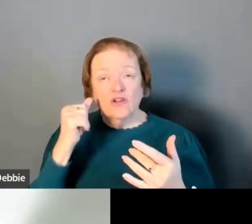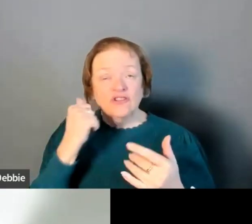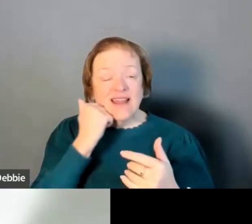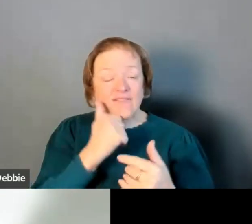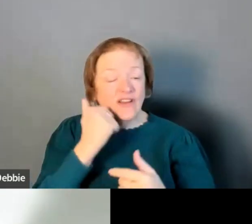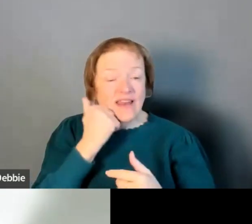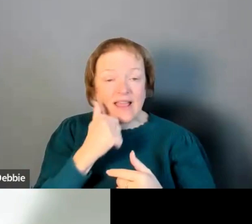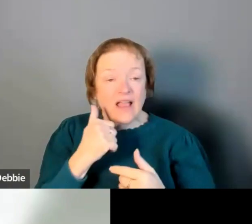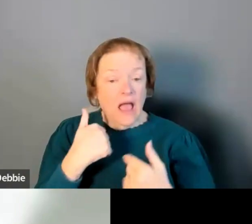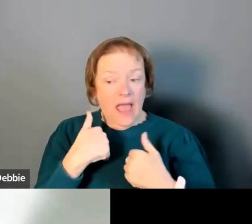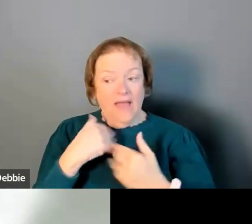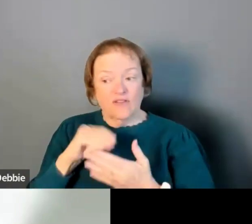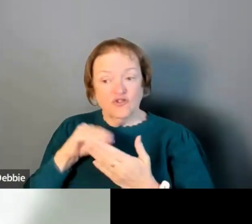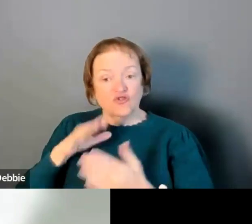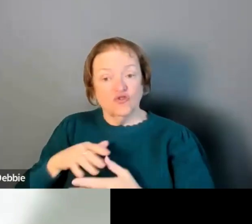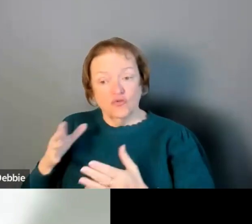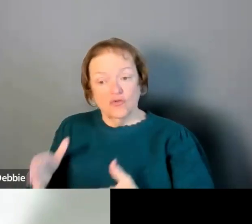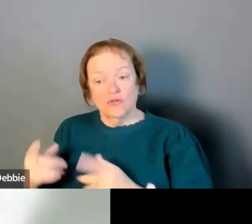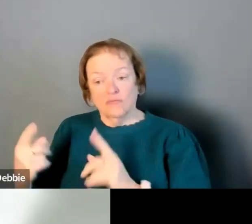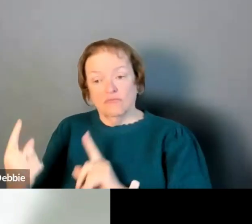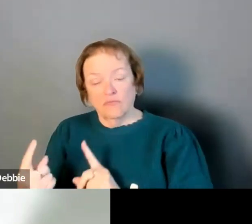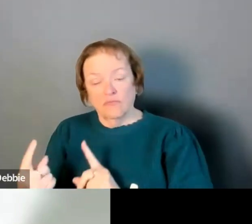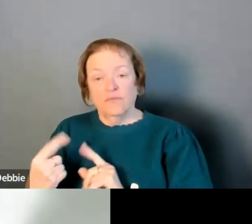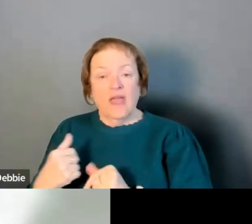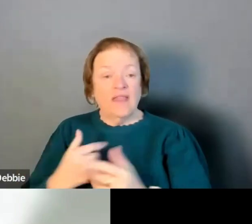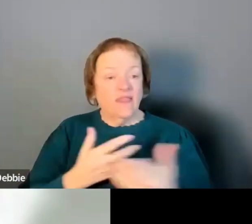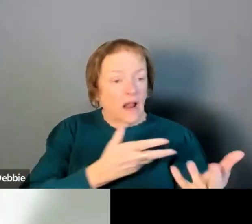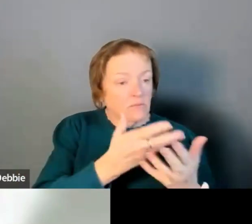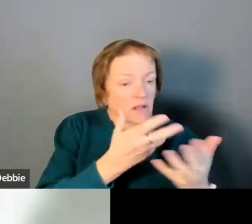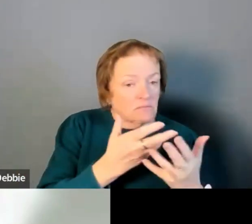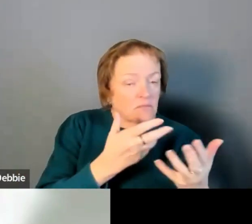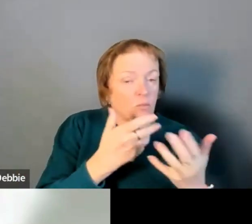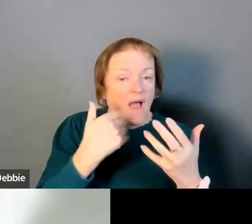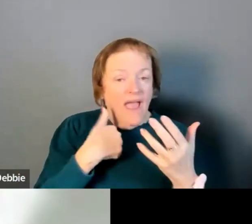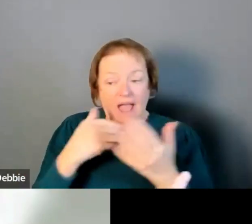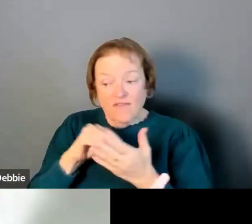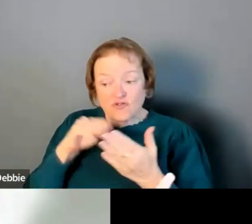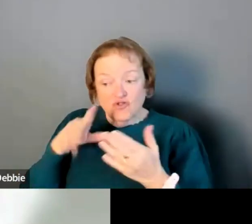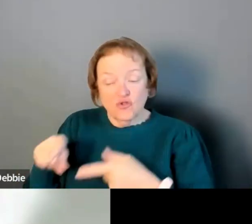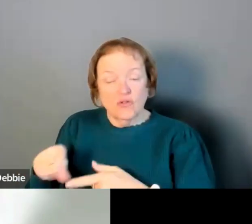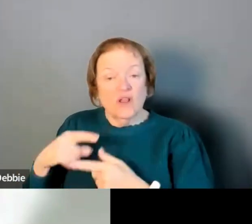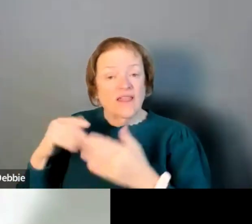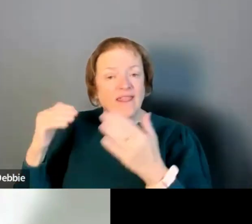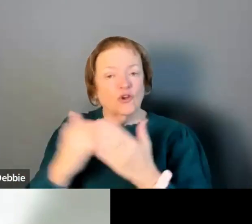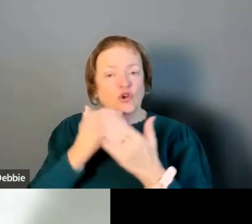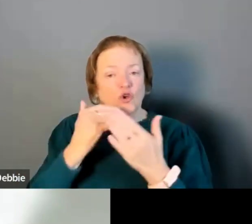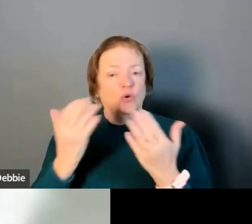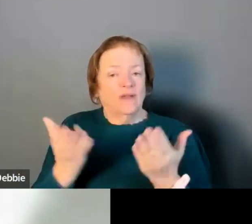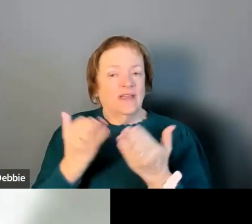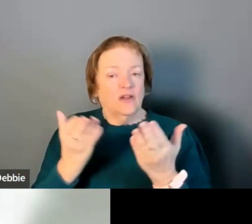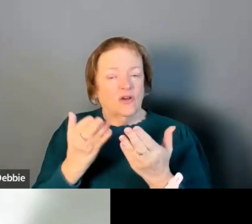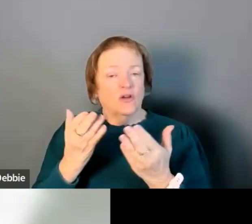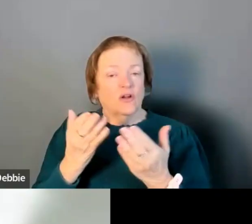If you have, you know, I get my little mutual exchange, and I say, hey, I have this student, they are new to my district, I see they have hearing aids,